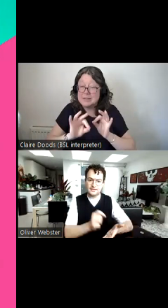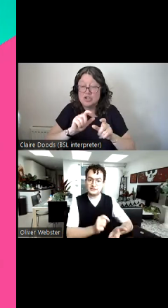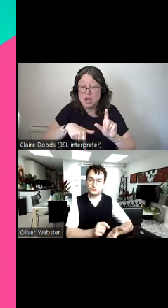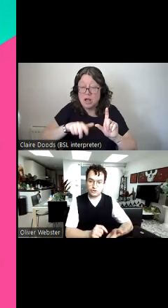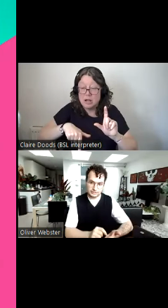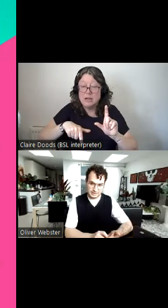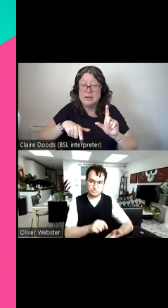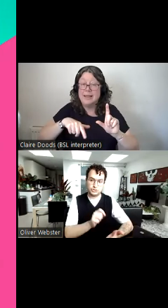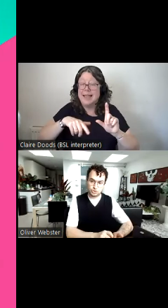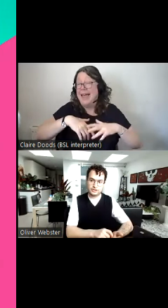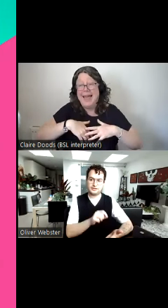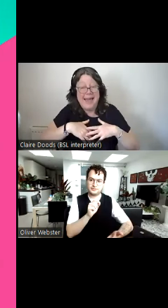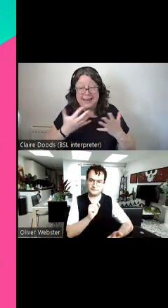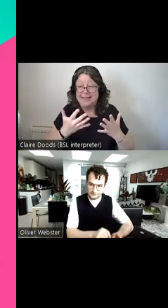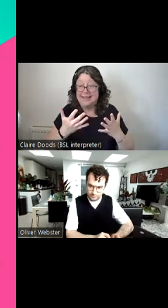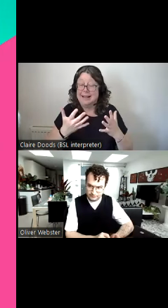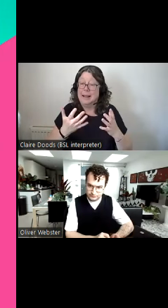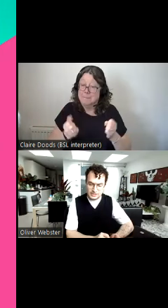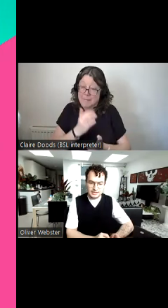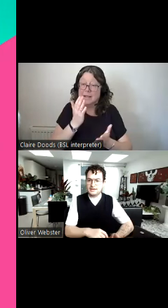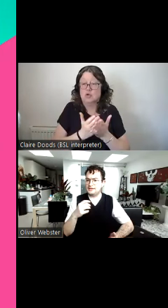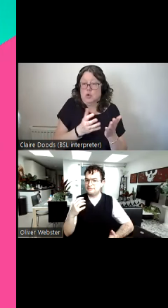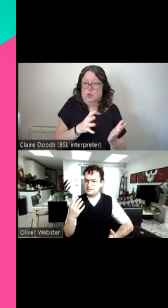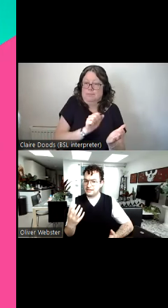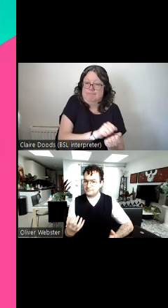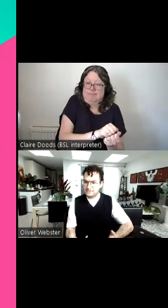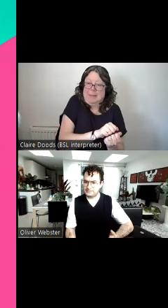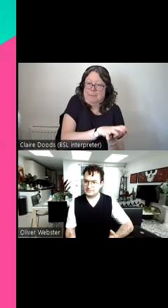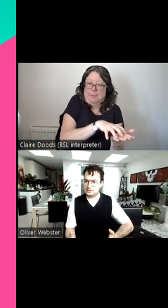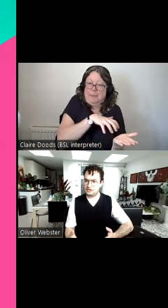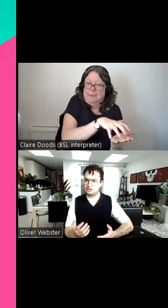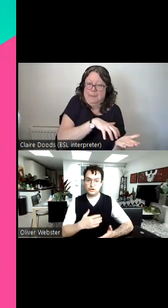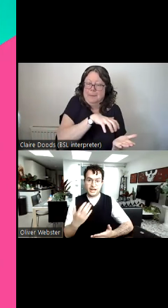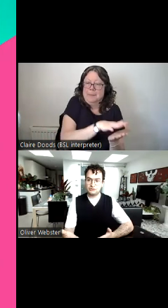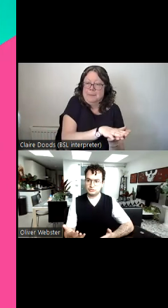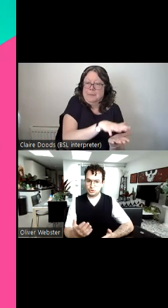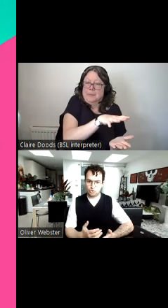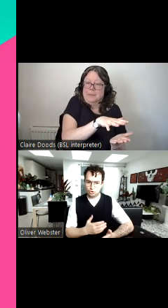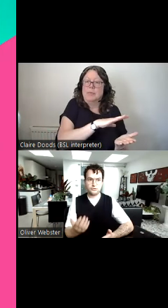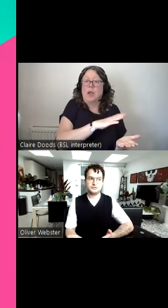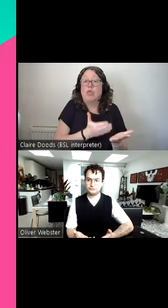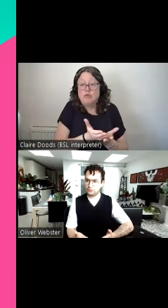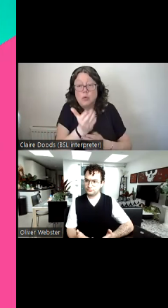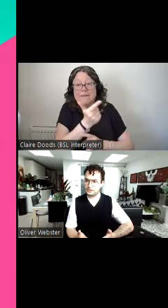get this all noted down during the filming. If there's any pieces that are read out or quoted from,